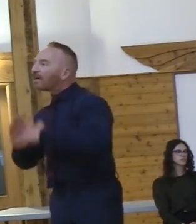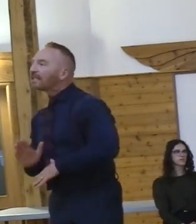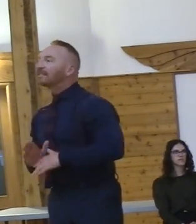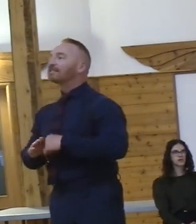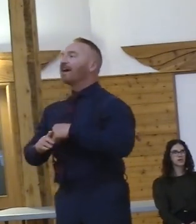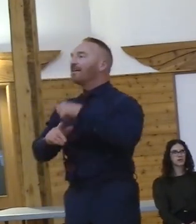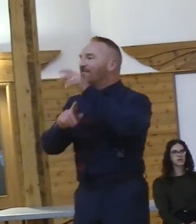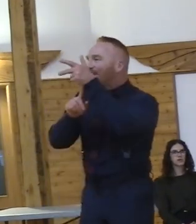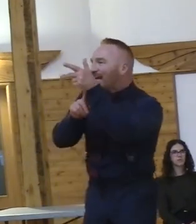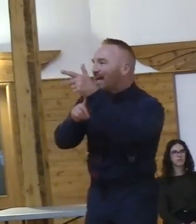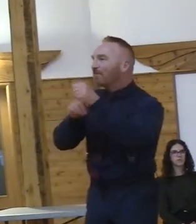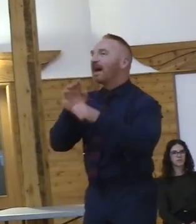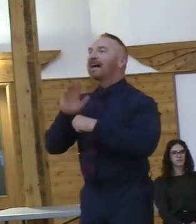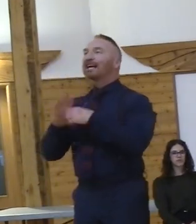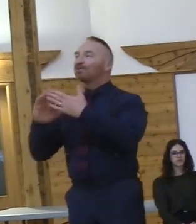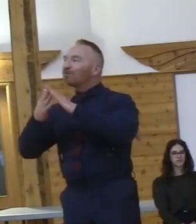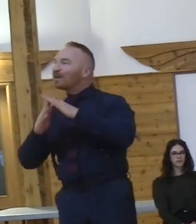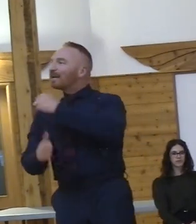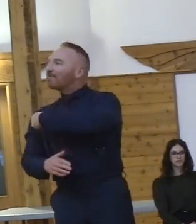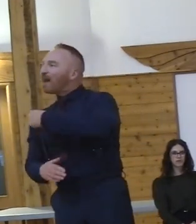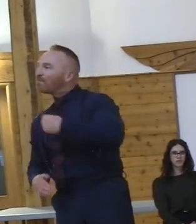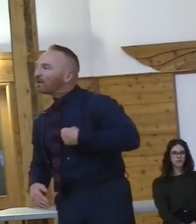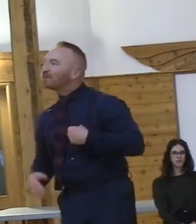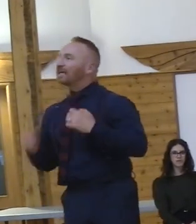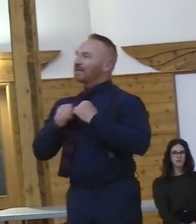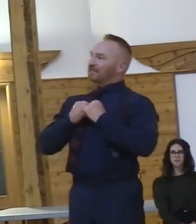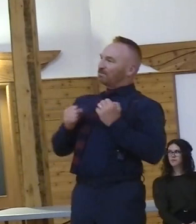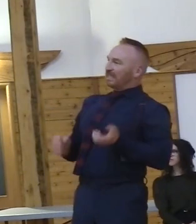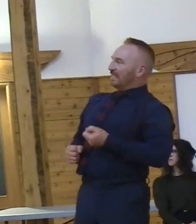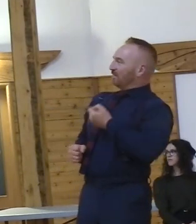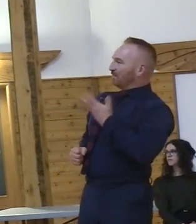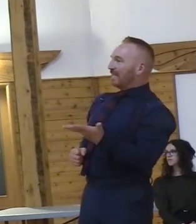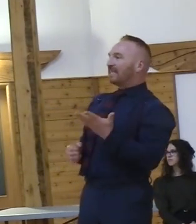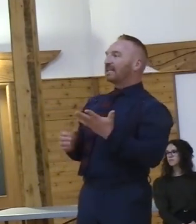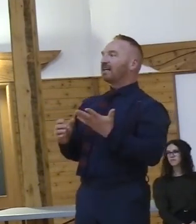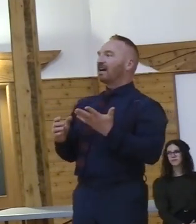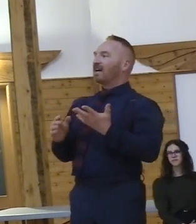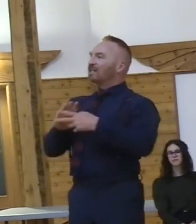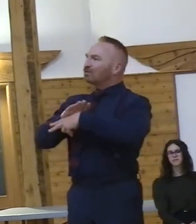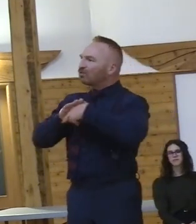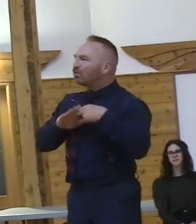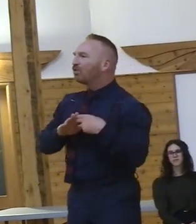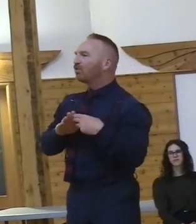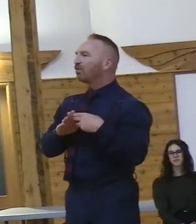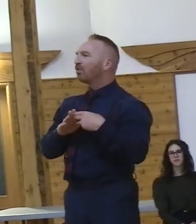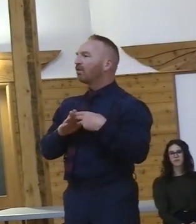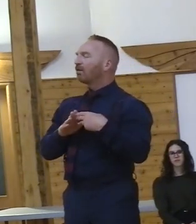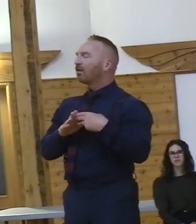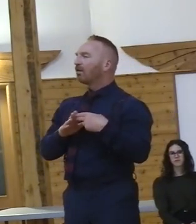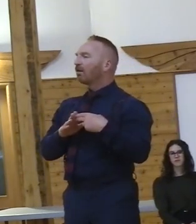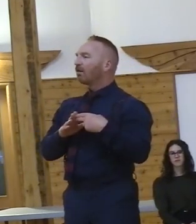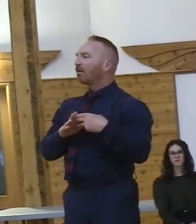members speaking their truth a safe disability accessible welcoming space to do so.